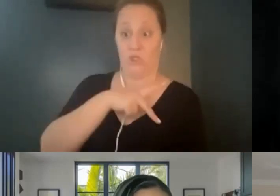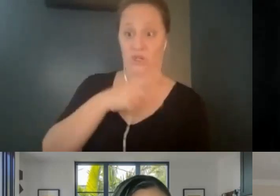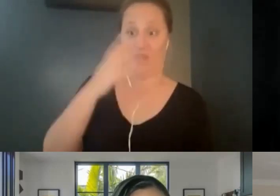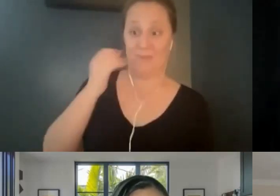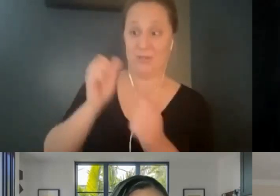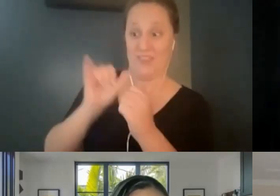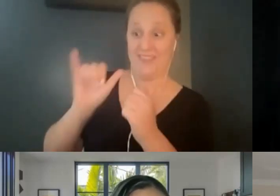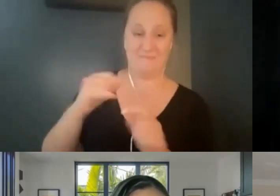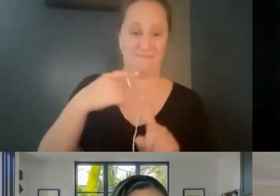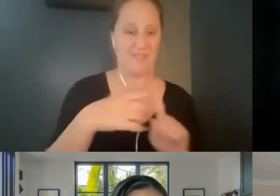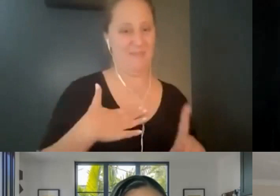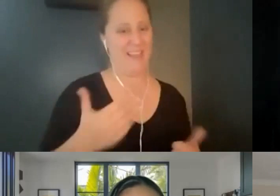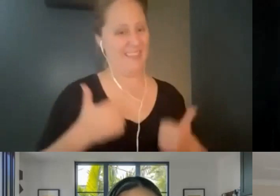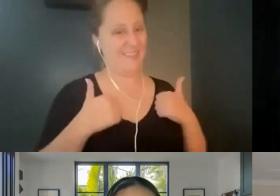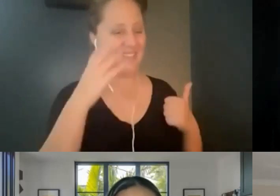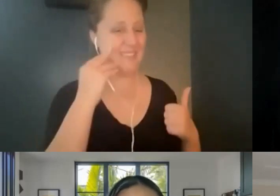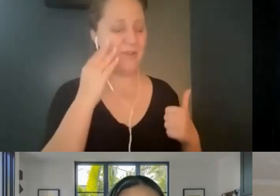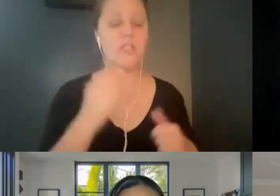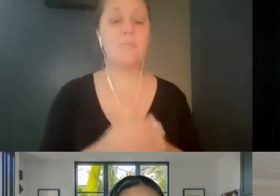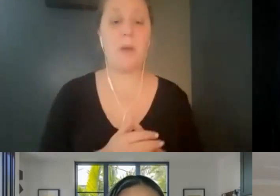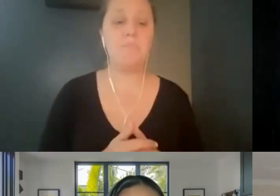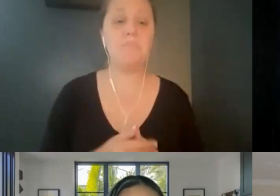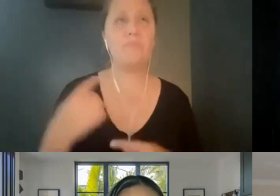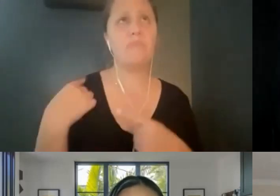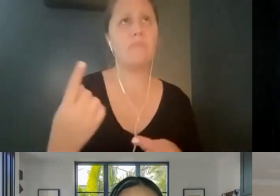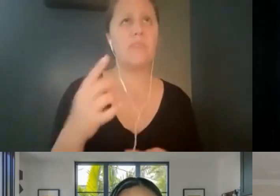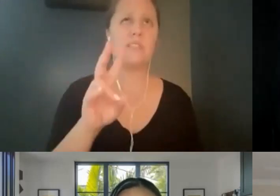having the opportunity for the last seven or eight years I've worked, in